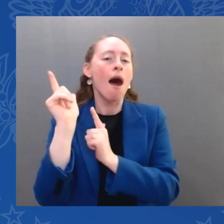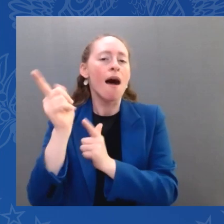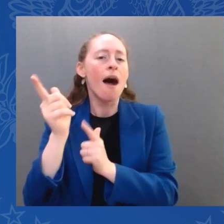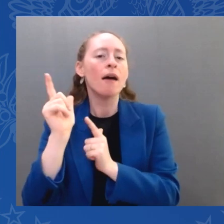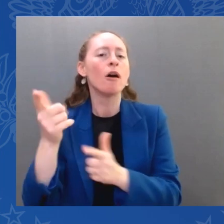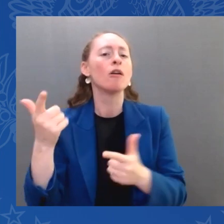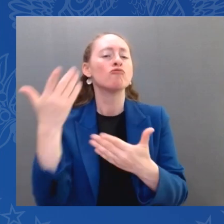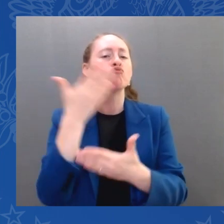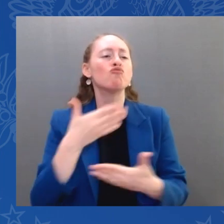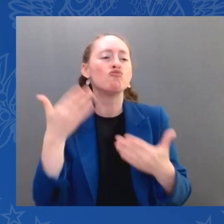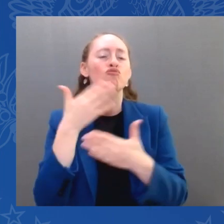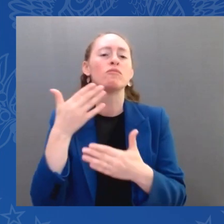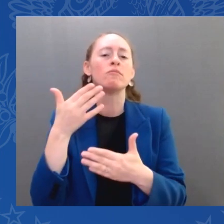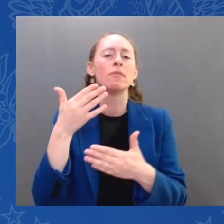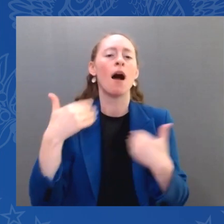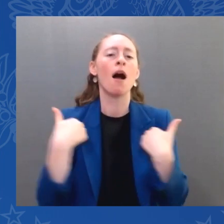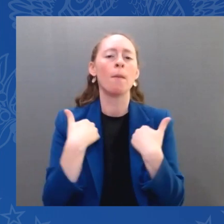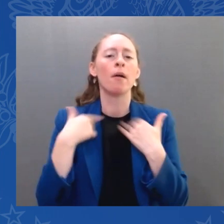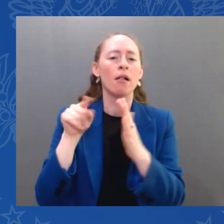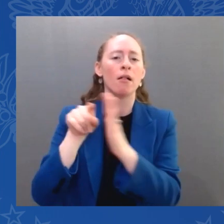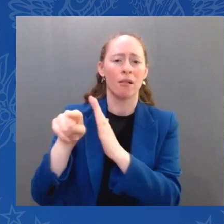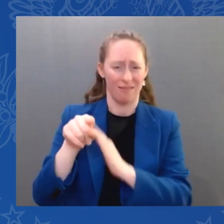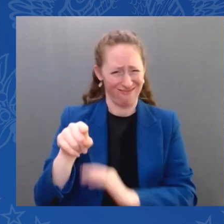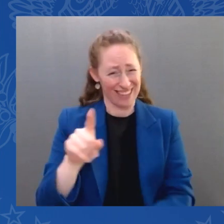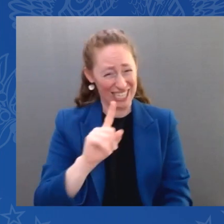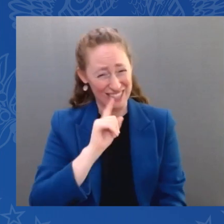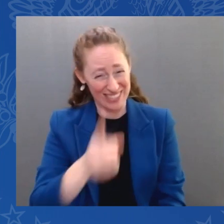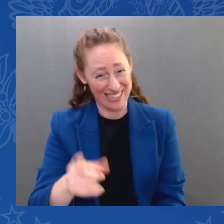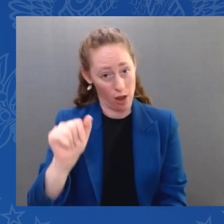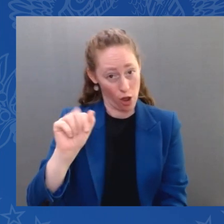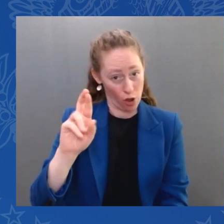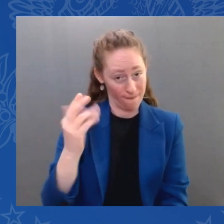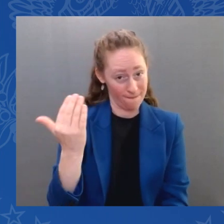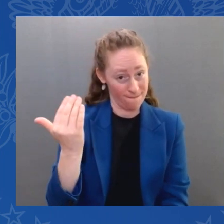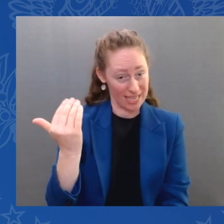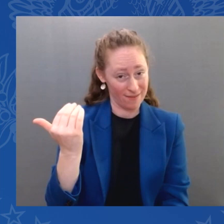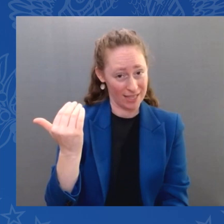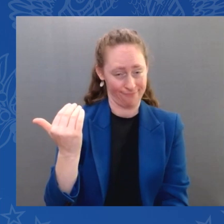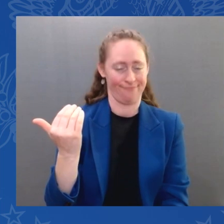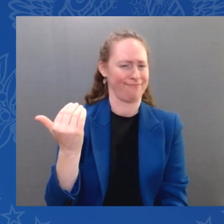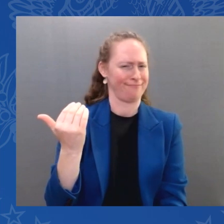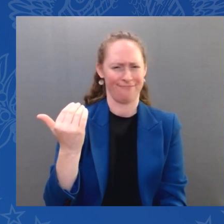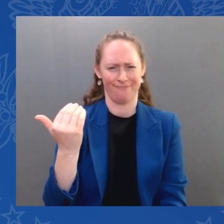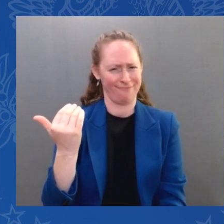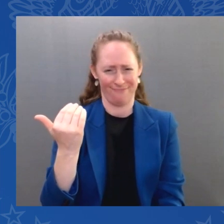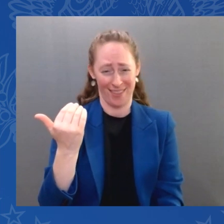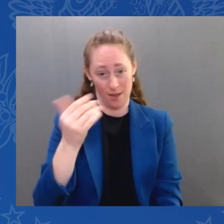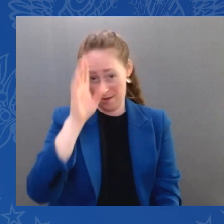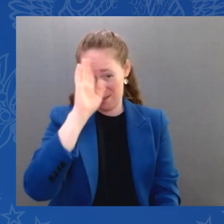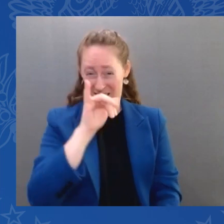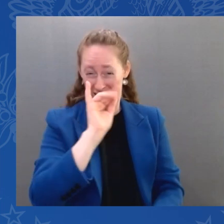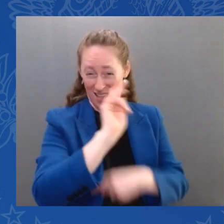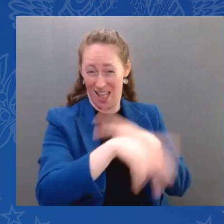move almost twice as fast as that from a handgun. Coupled with smaller, lighter bullets,